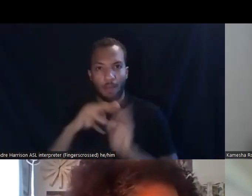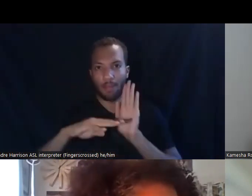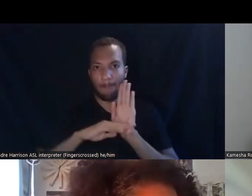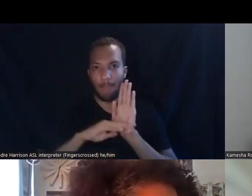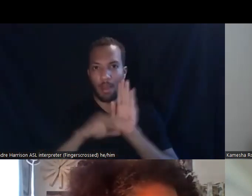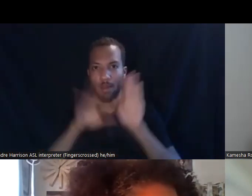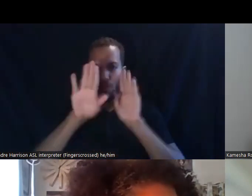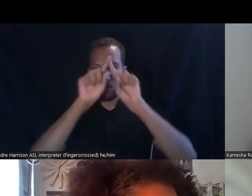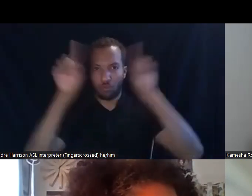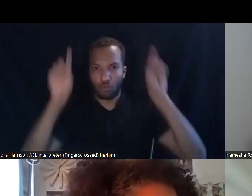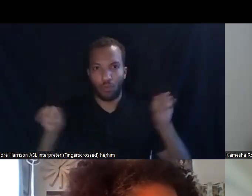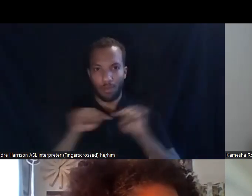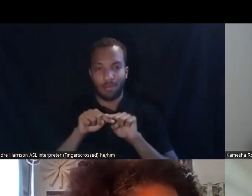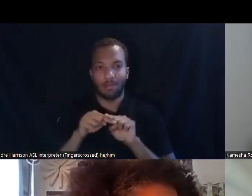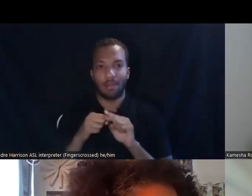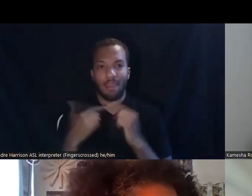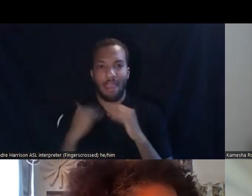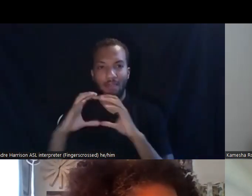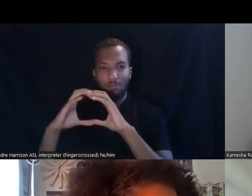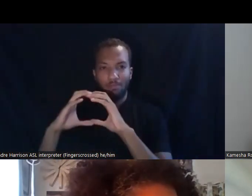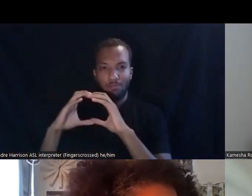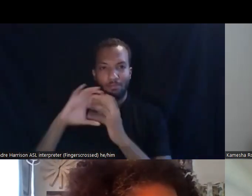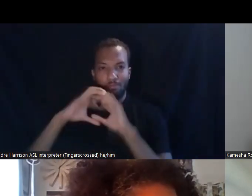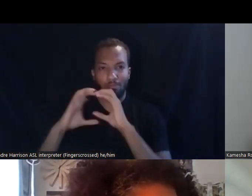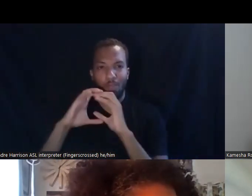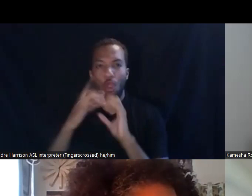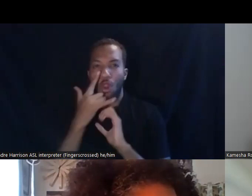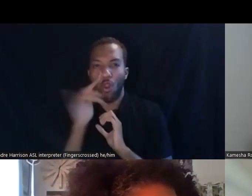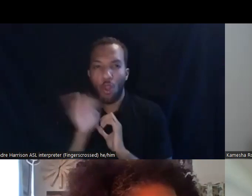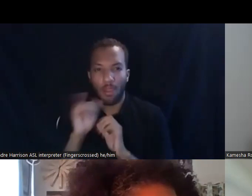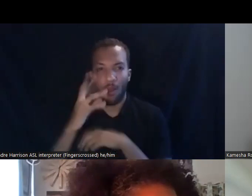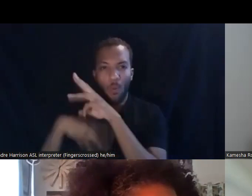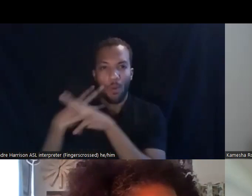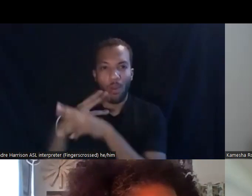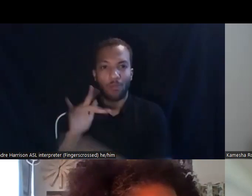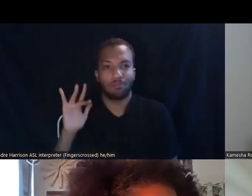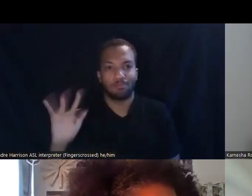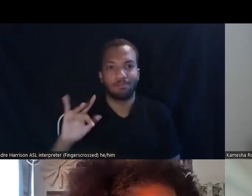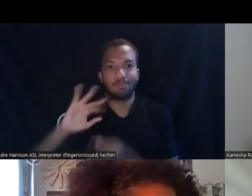It says interpretation for two language options, English and Spanish. You'll select the one that you want to hear today.